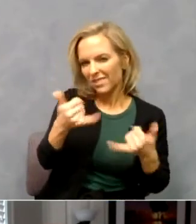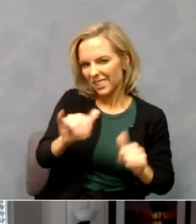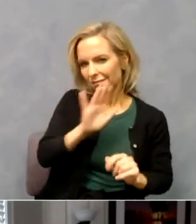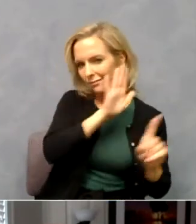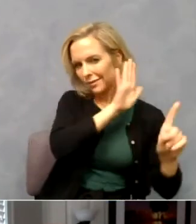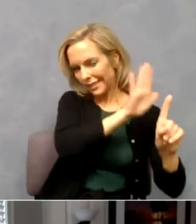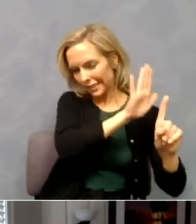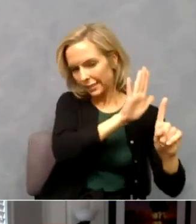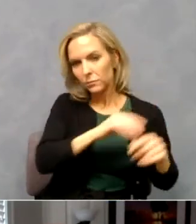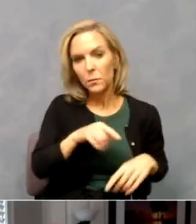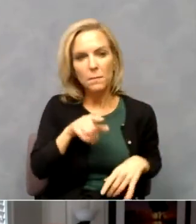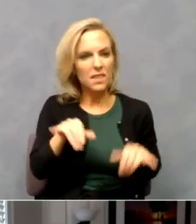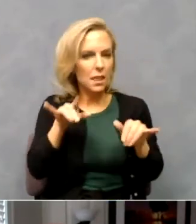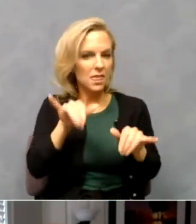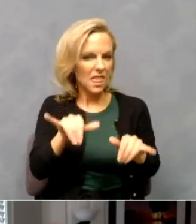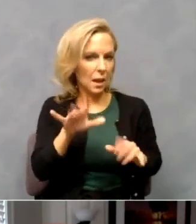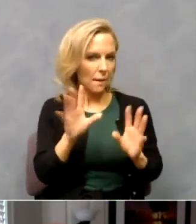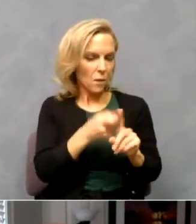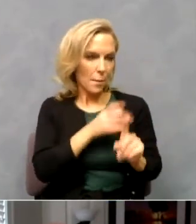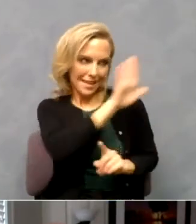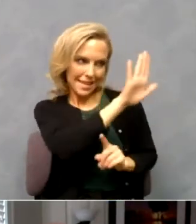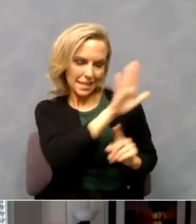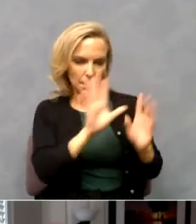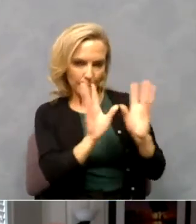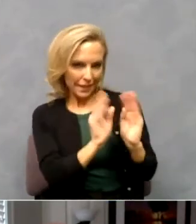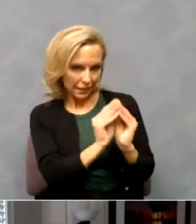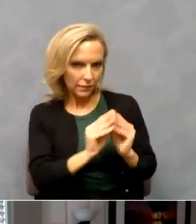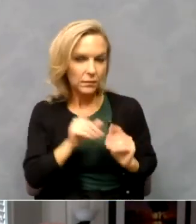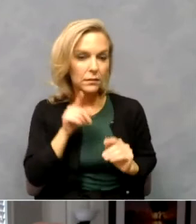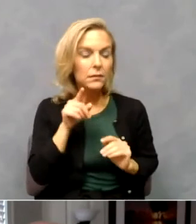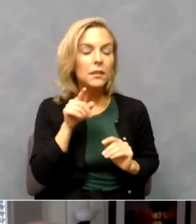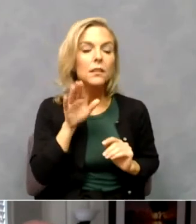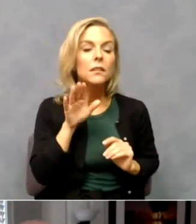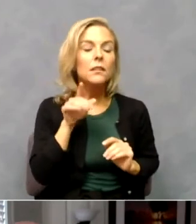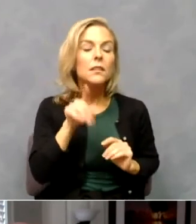where. I'm gonna point out some of the challenges. The paradigm of preventing